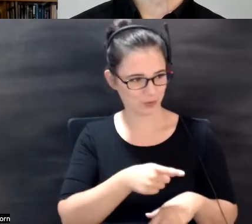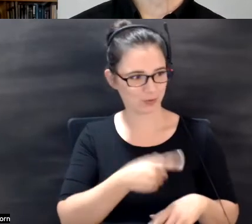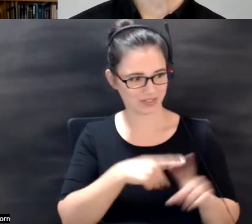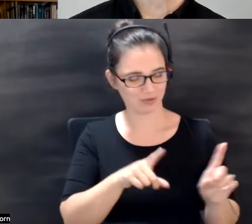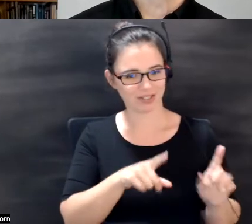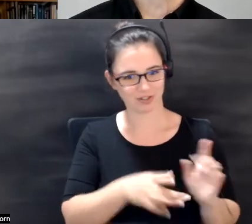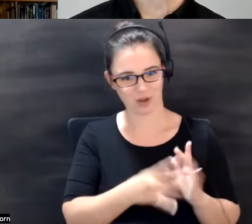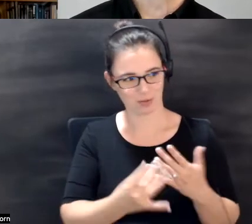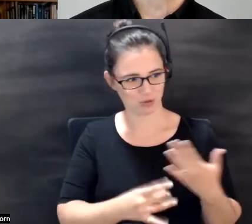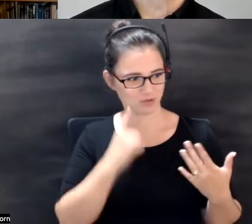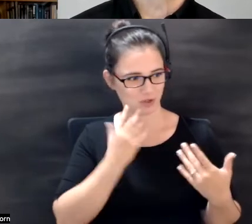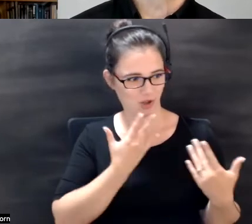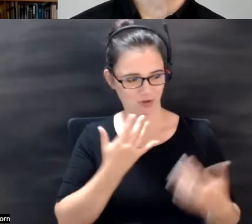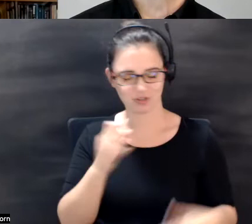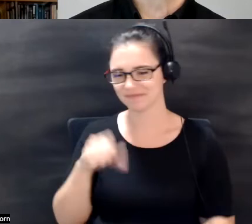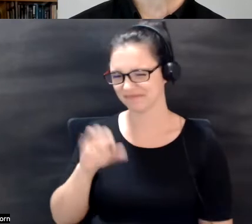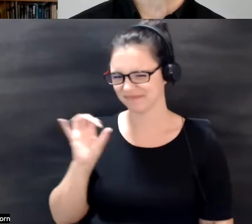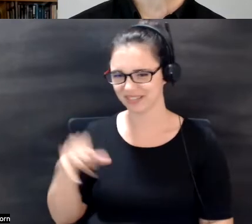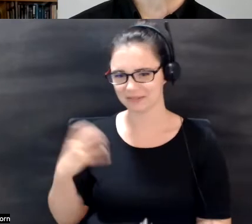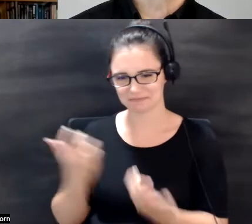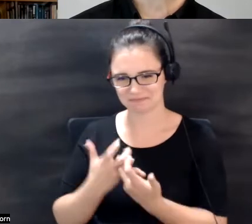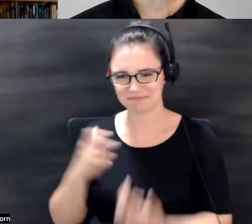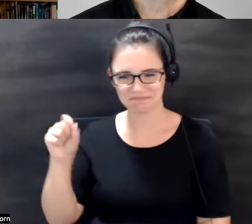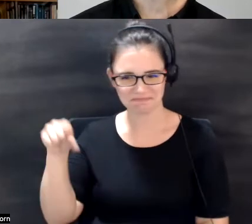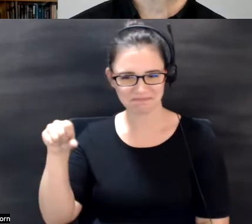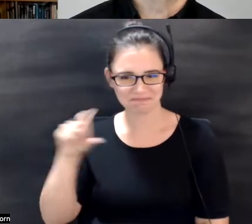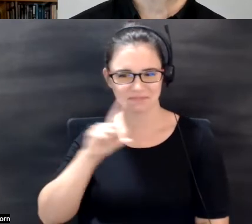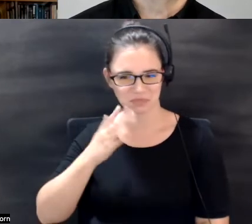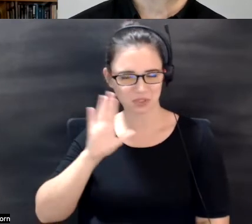Yes. I would say that is, that is a really great. Yeah.